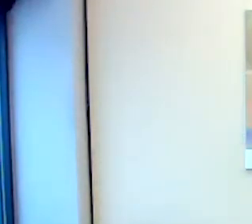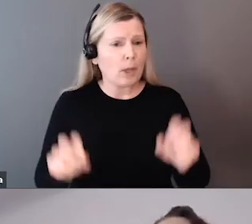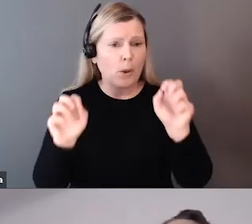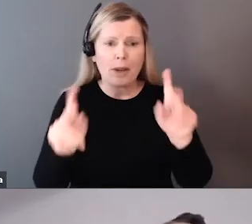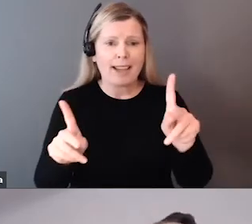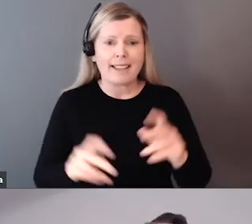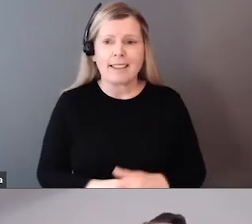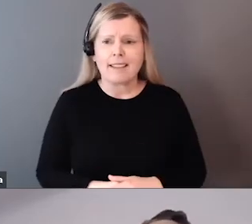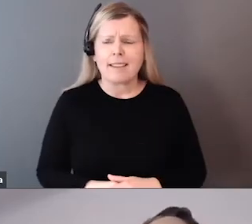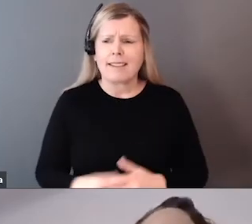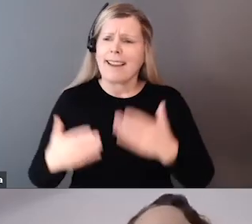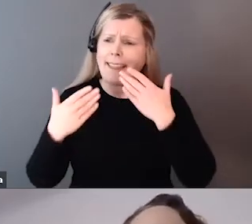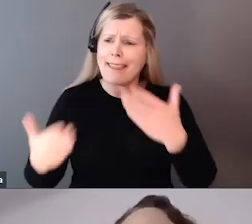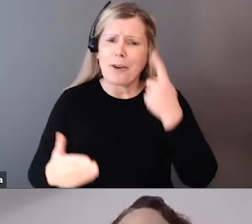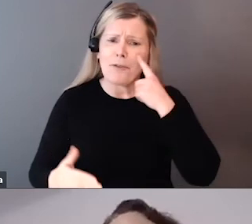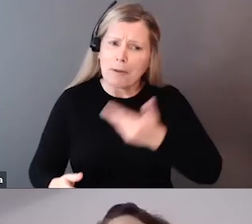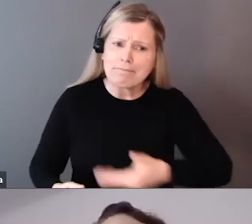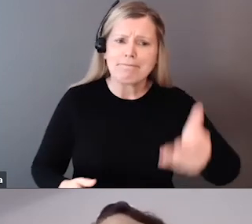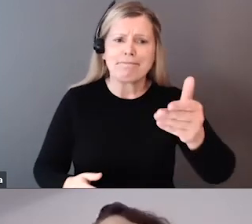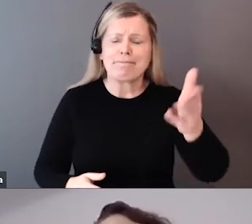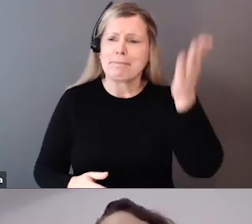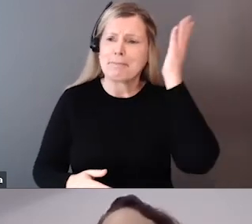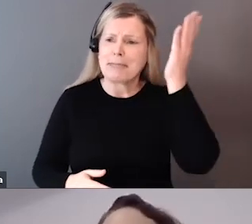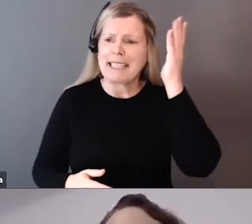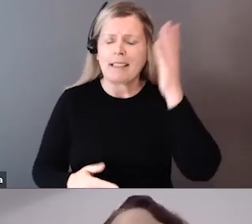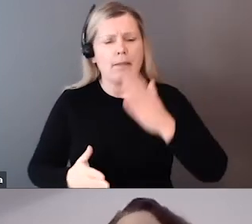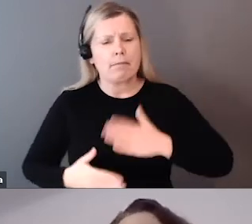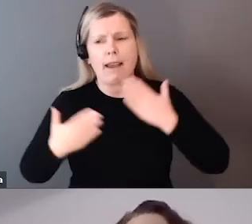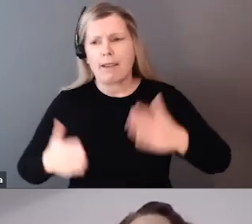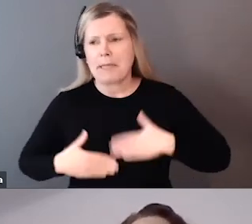Thanks so much for inviting me to speak today. I'm really pleased to be here. So, I'll be talking